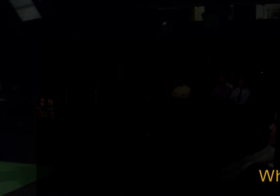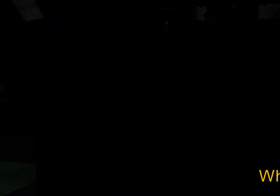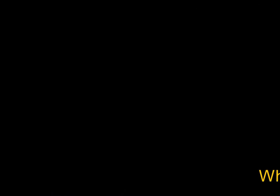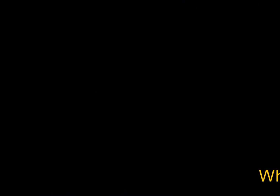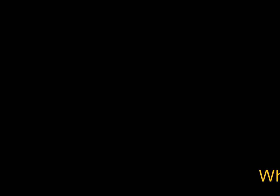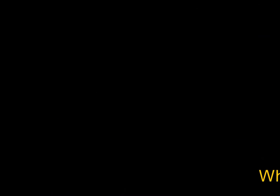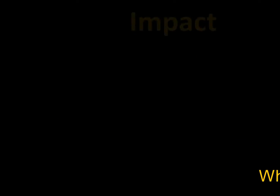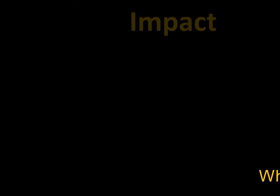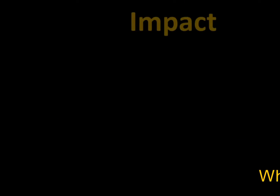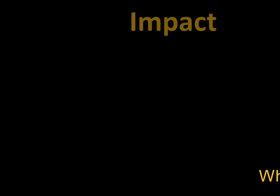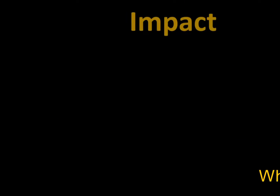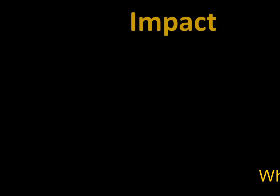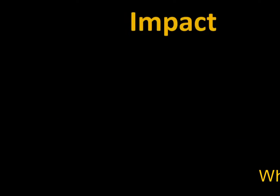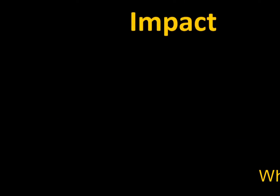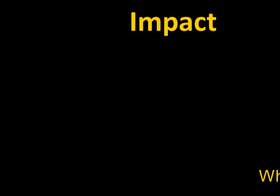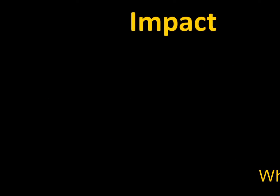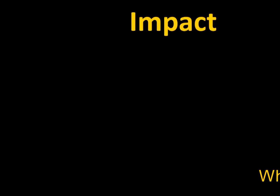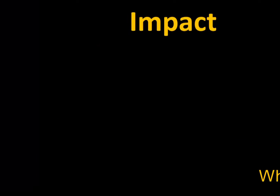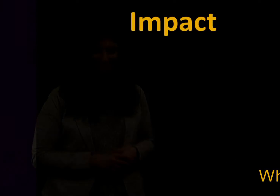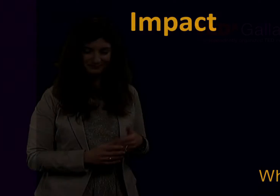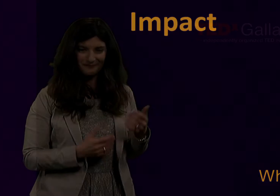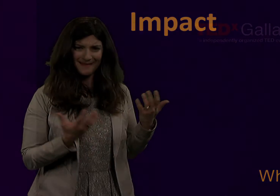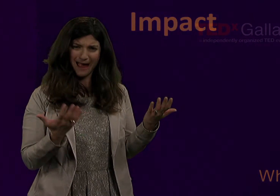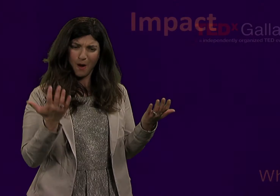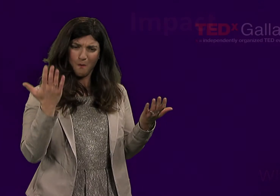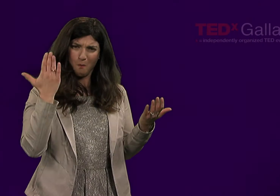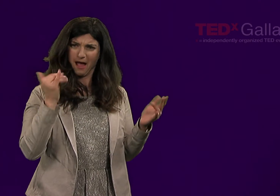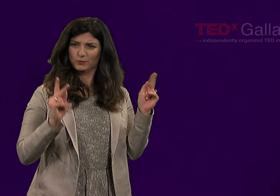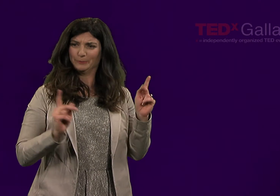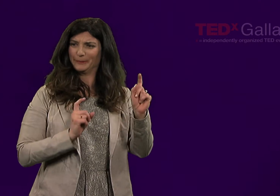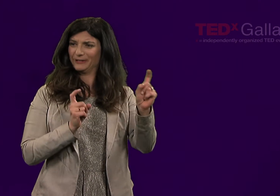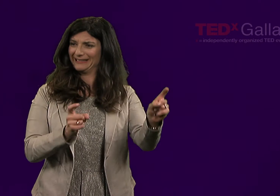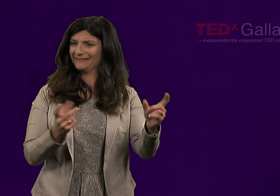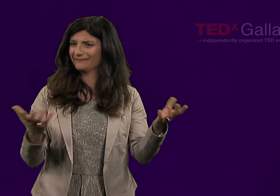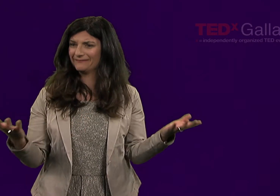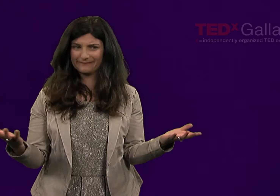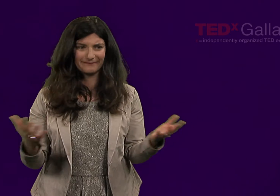[Why?] [Impact] So why is it that people give?